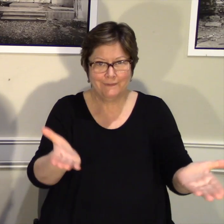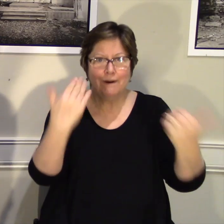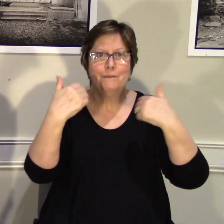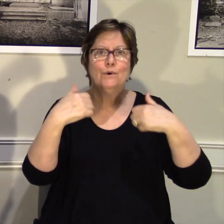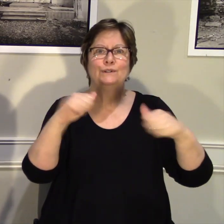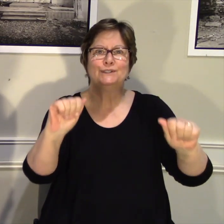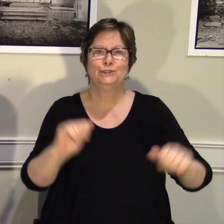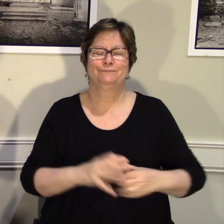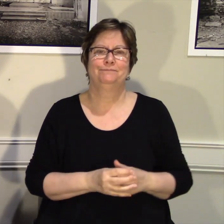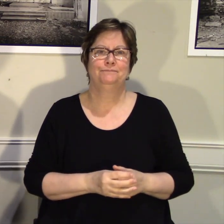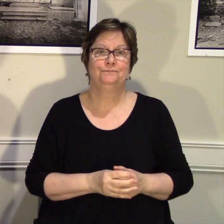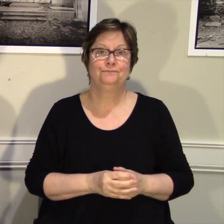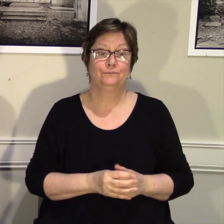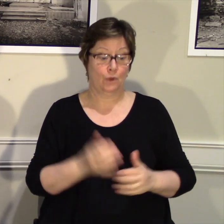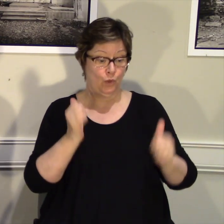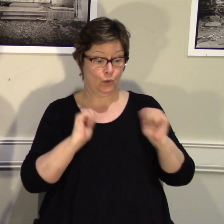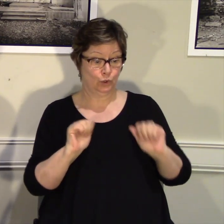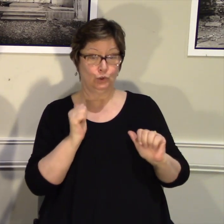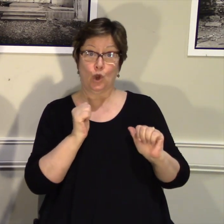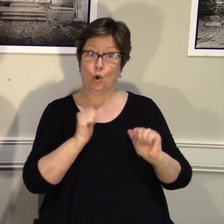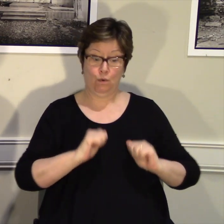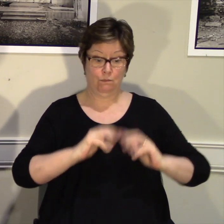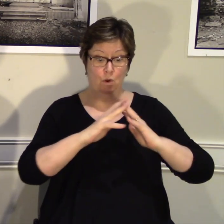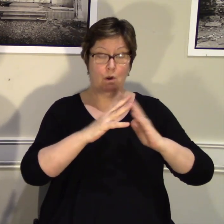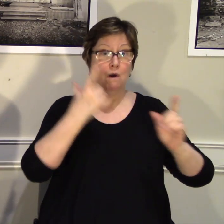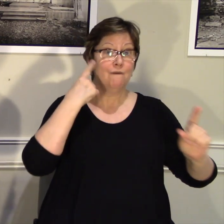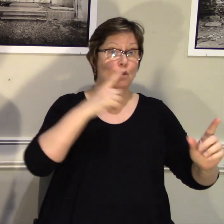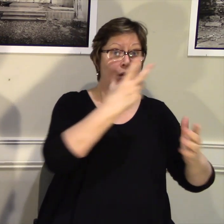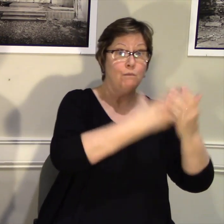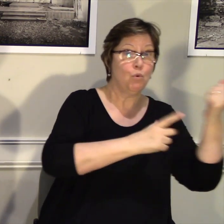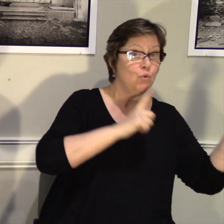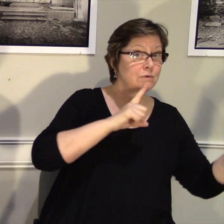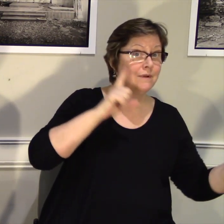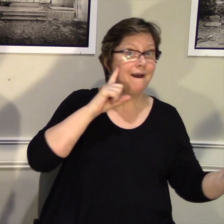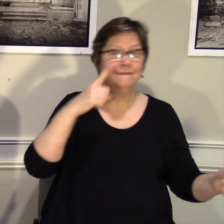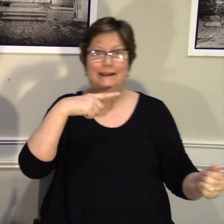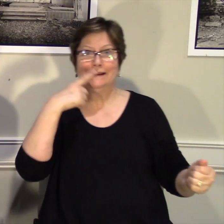The show is being created for Deaf and hearing audiences alike and will be